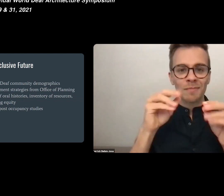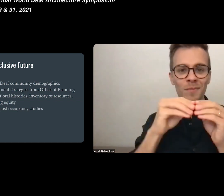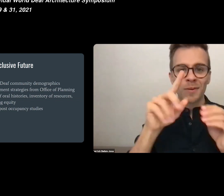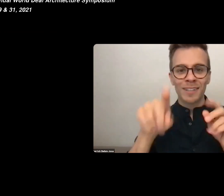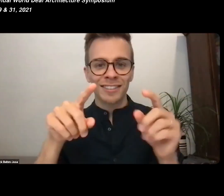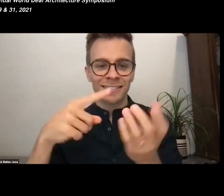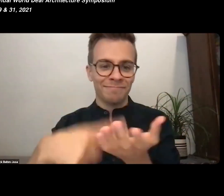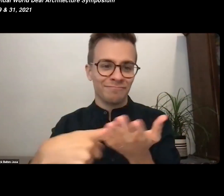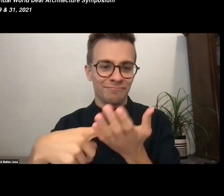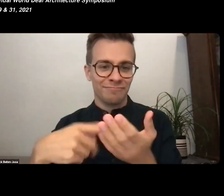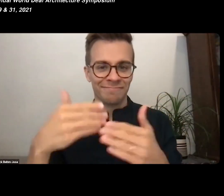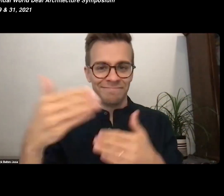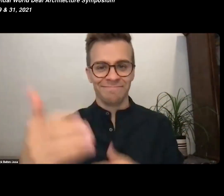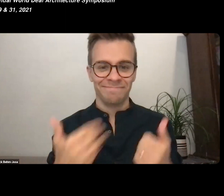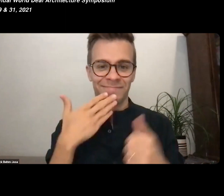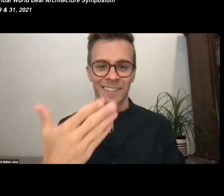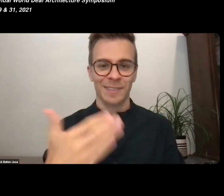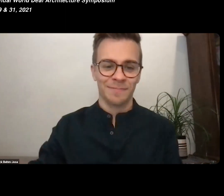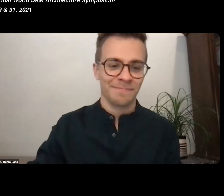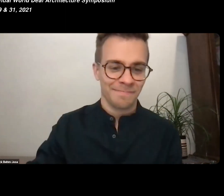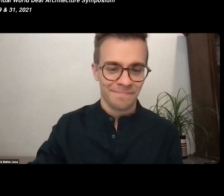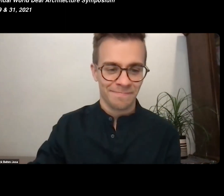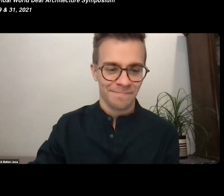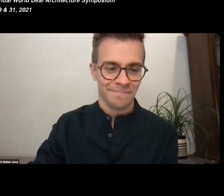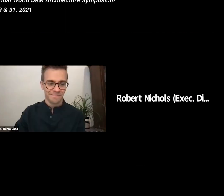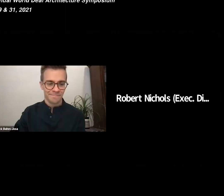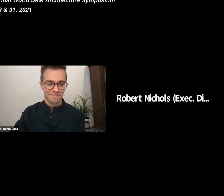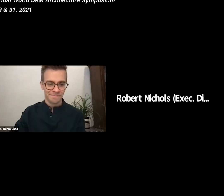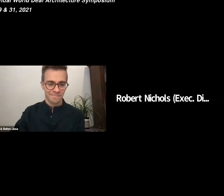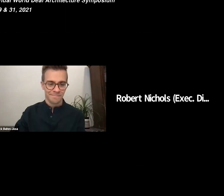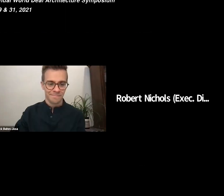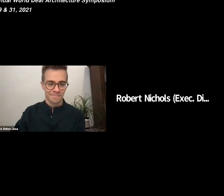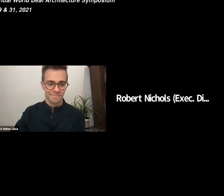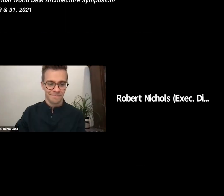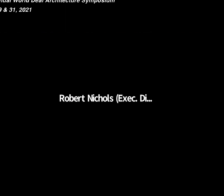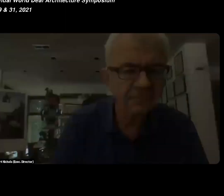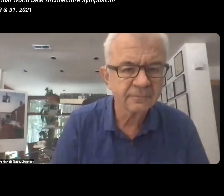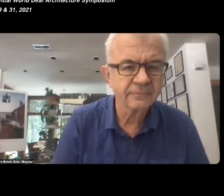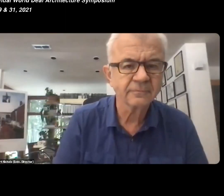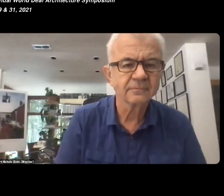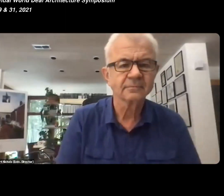I do look forward to the question and answer at the end of our discussion.